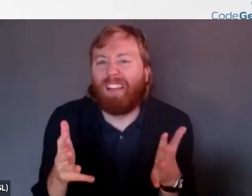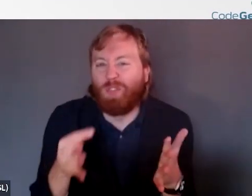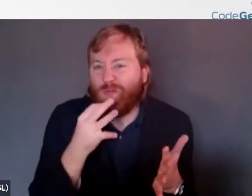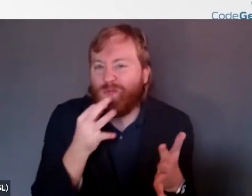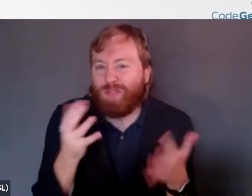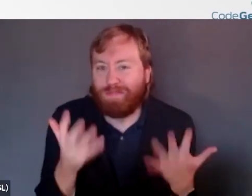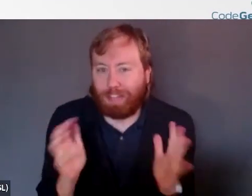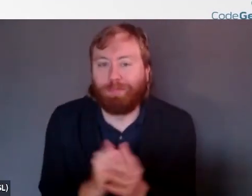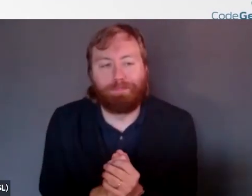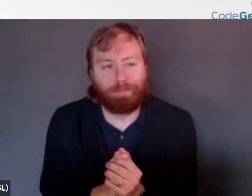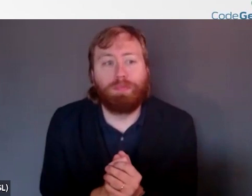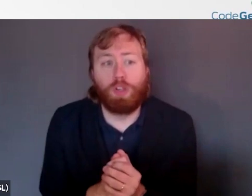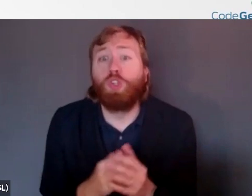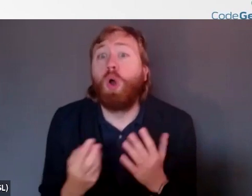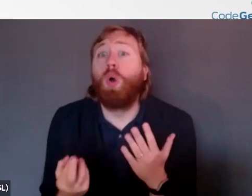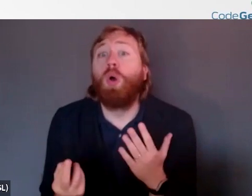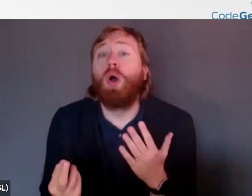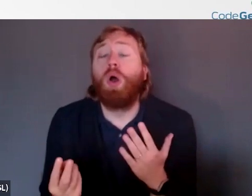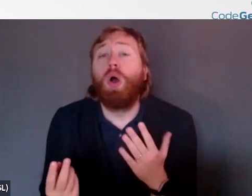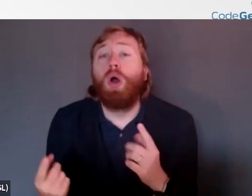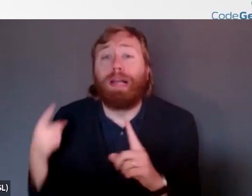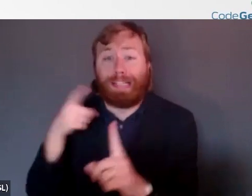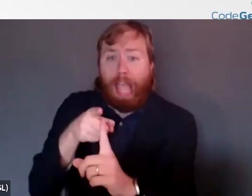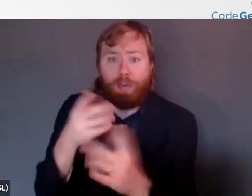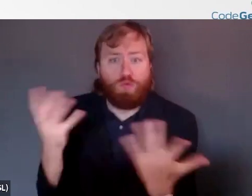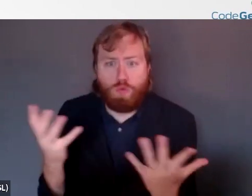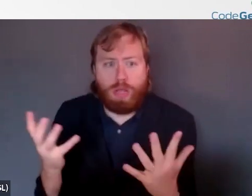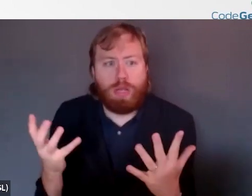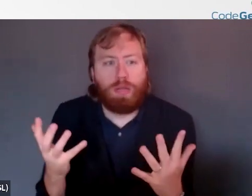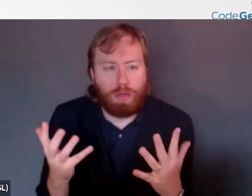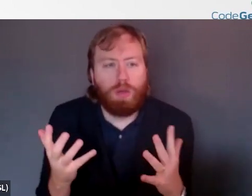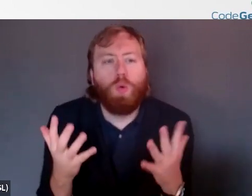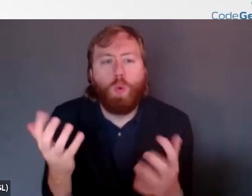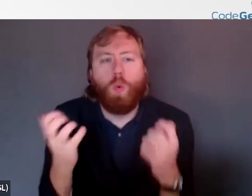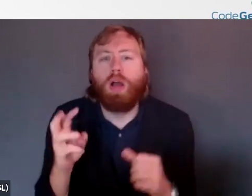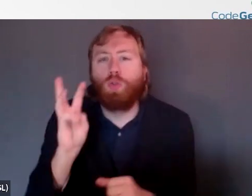we wanted to make the website route tables accessible and as usable as possible for everyone.